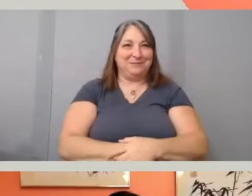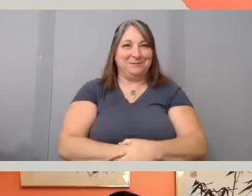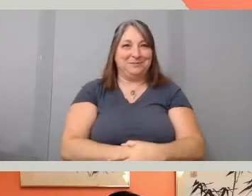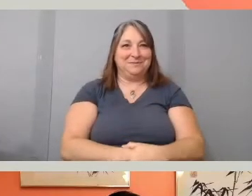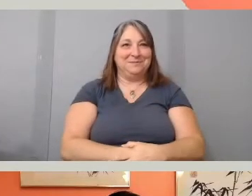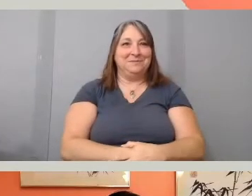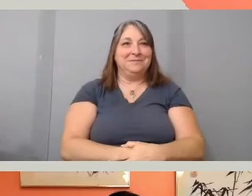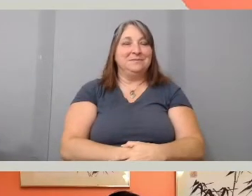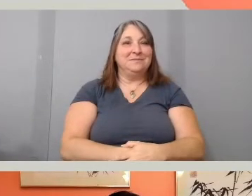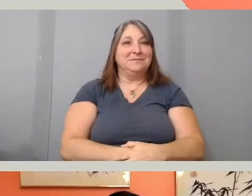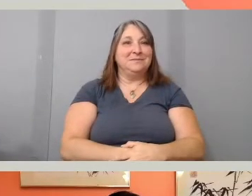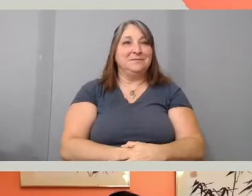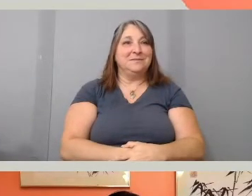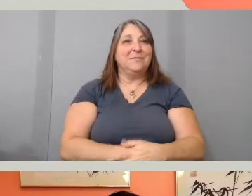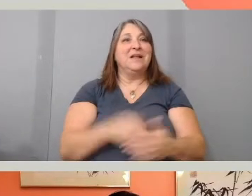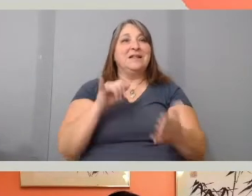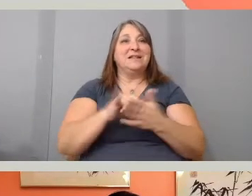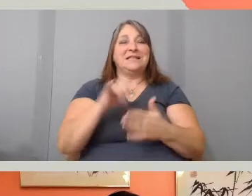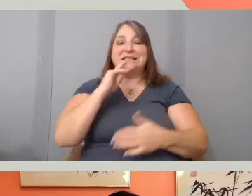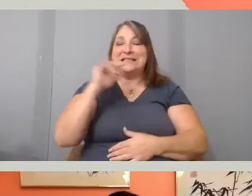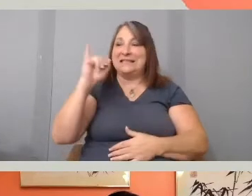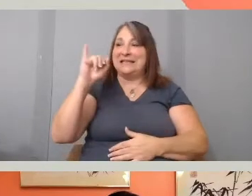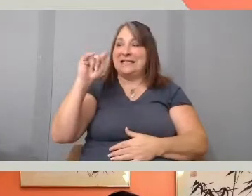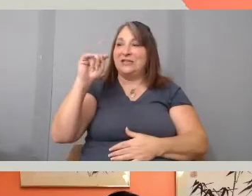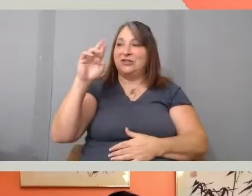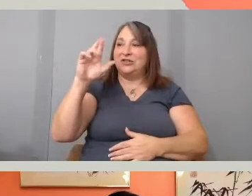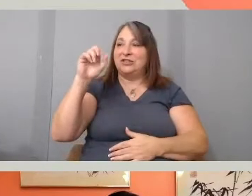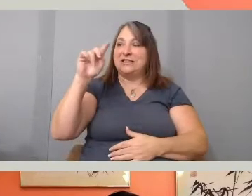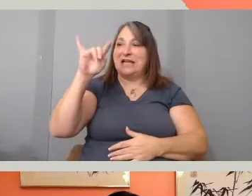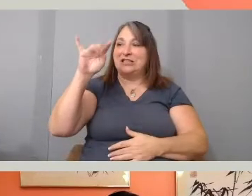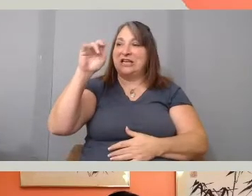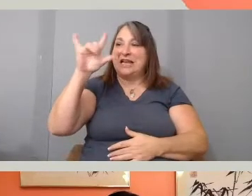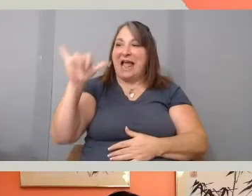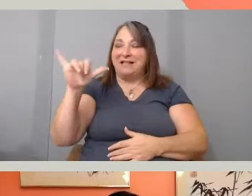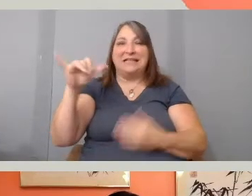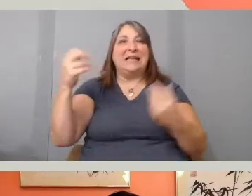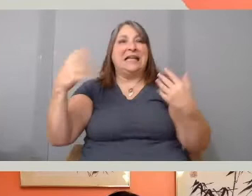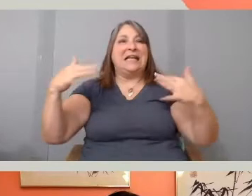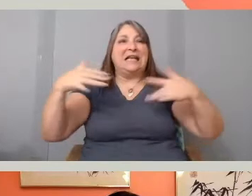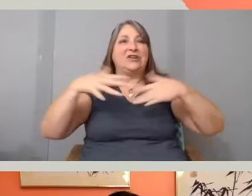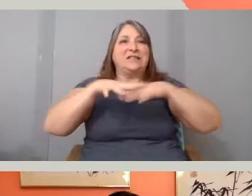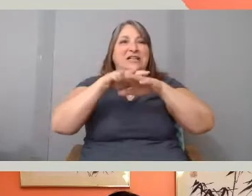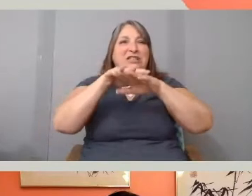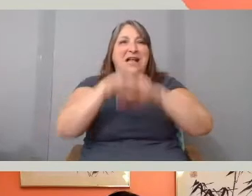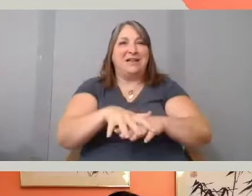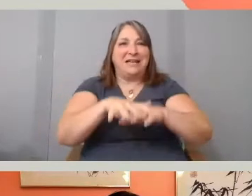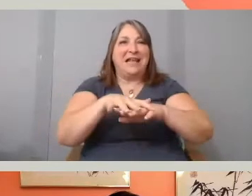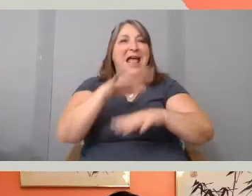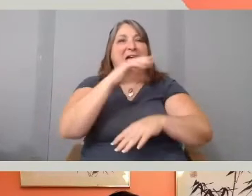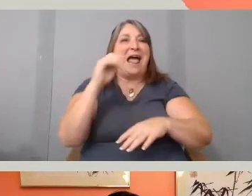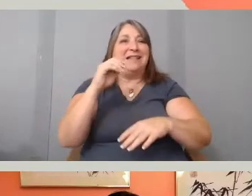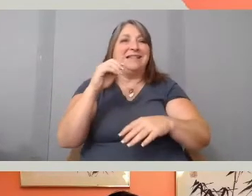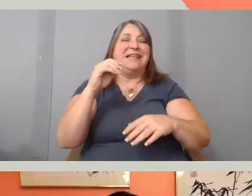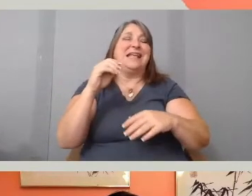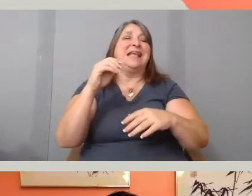So this is Intersectionality in the Edit Room. We're gonna do a few things. We're gonna show some clips, and we're gonna have conversations afterwards.